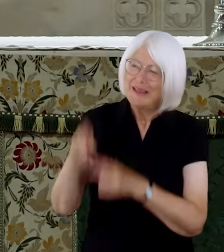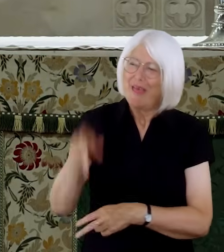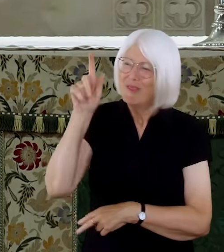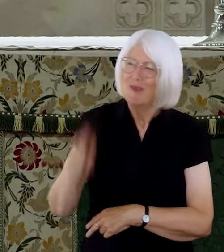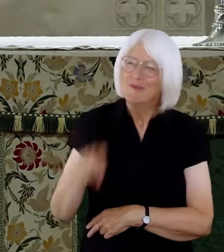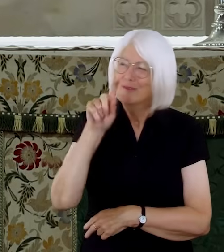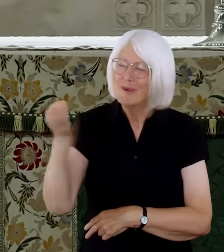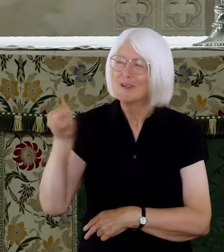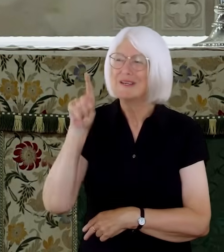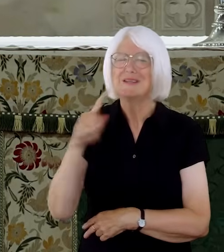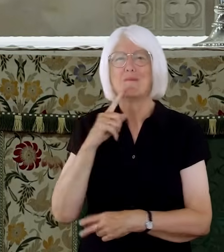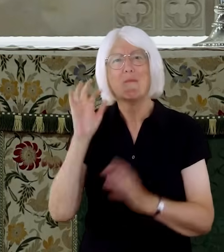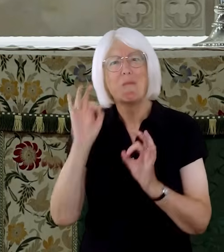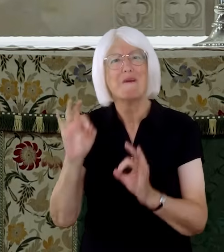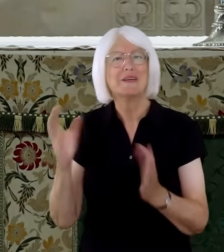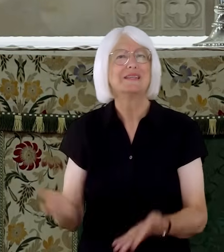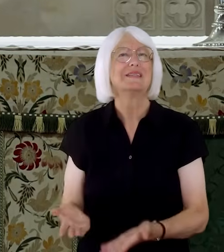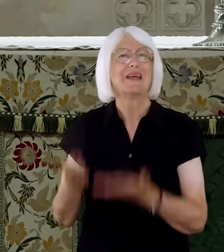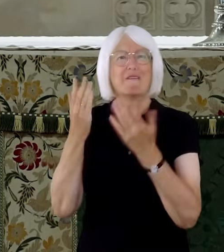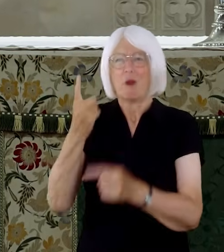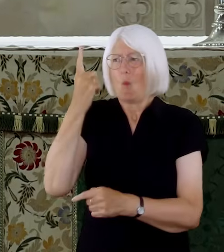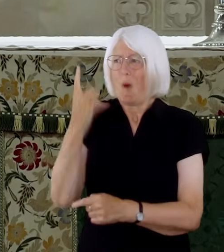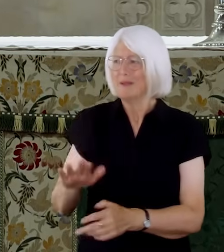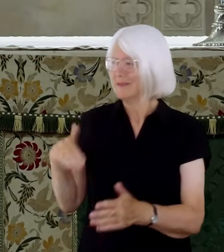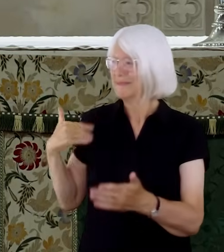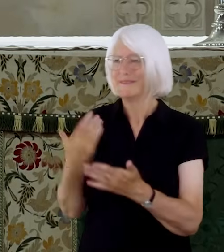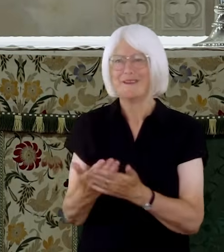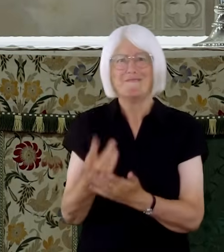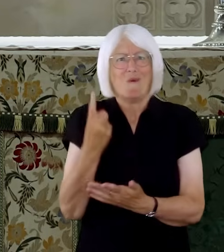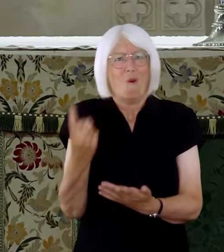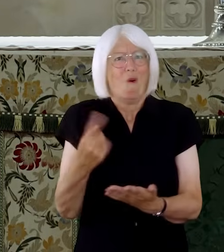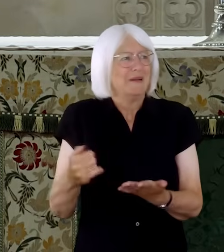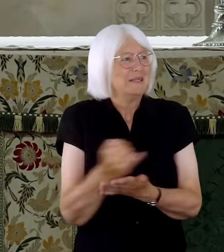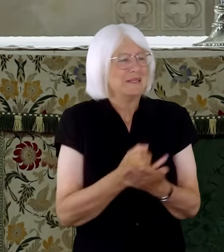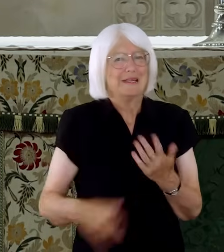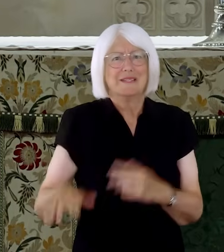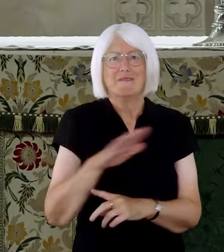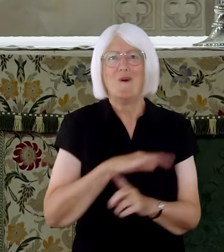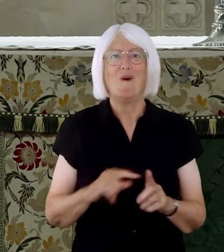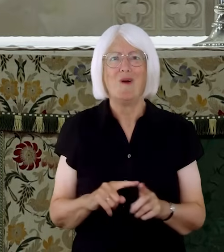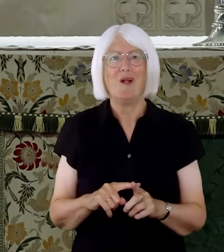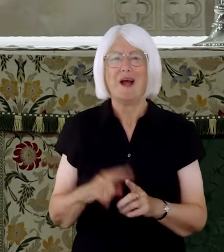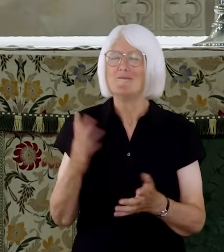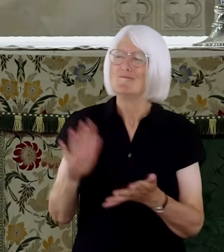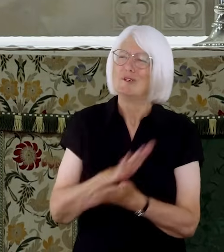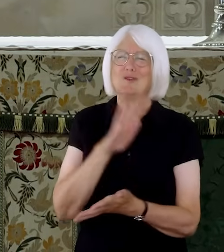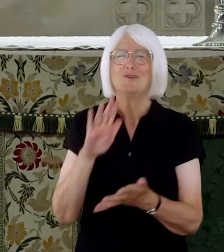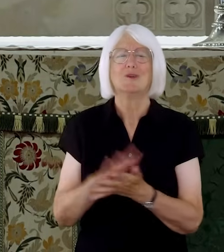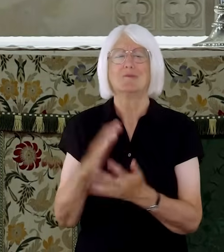his perfect sacrifice made once for the sins of the whole world, rejoicing in his mighty resurrection